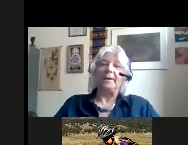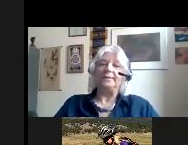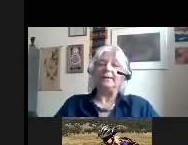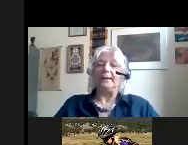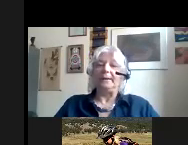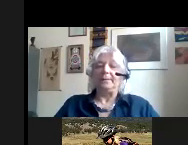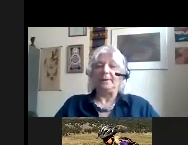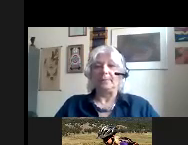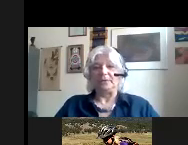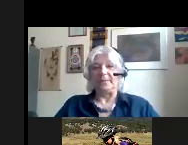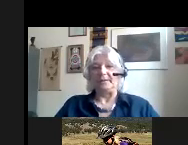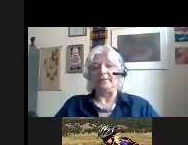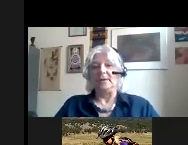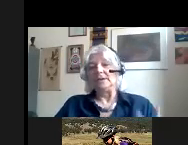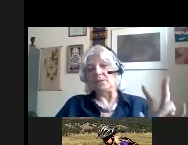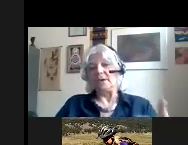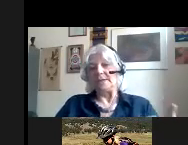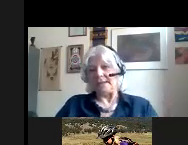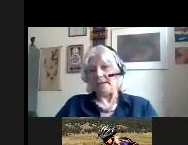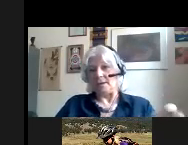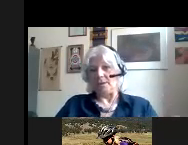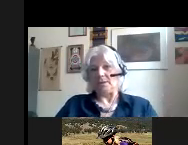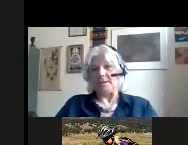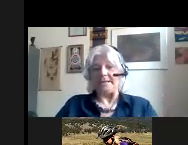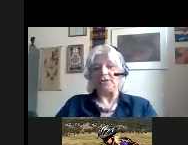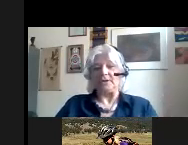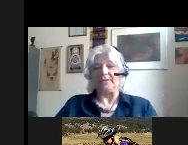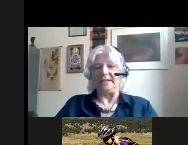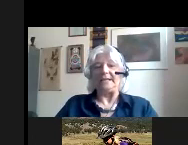and emic perspective. We're going to take a look at each of